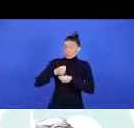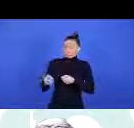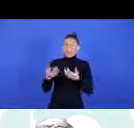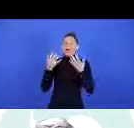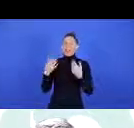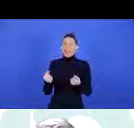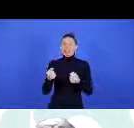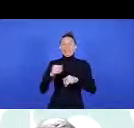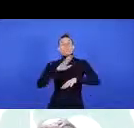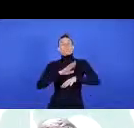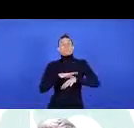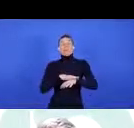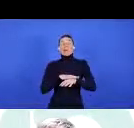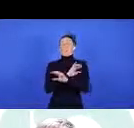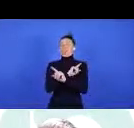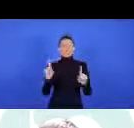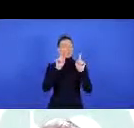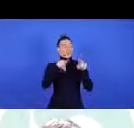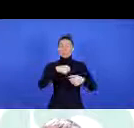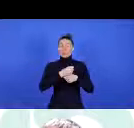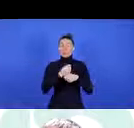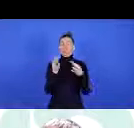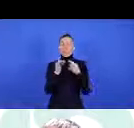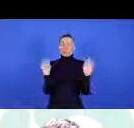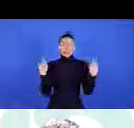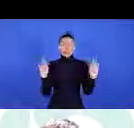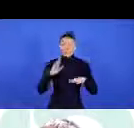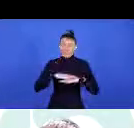, we also have more free days in our jobs because of